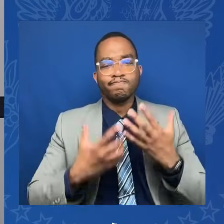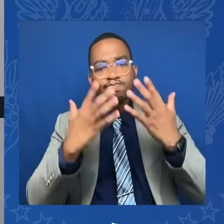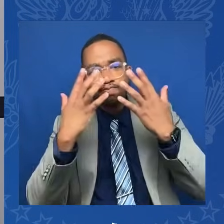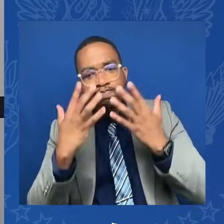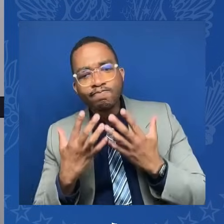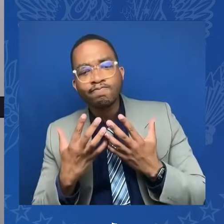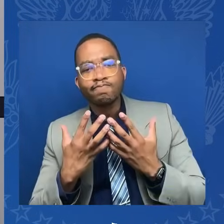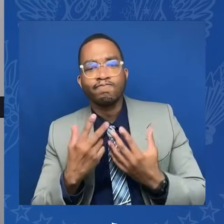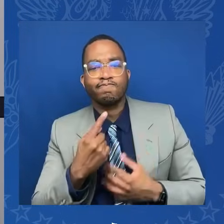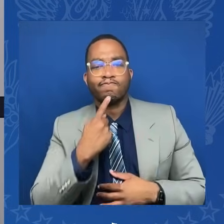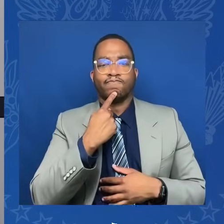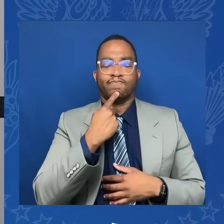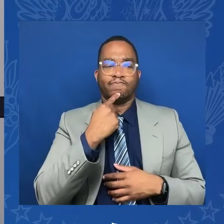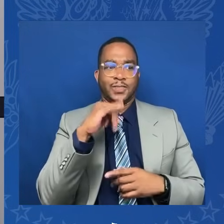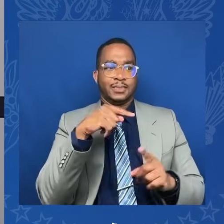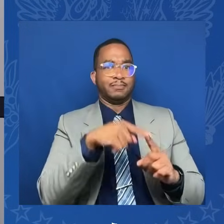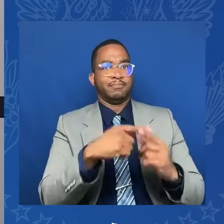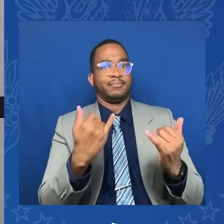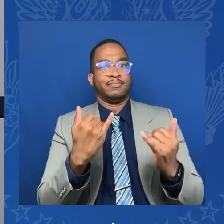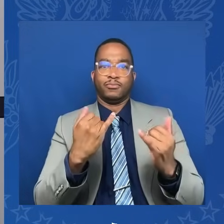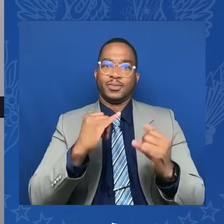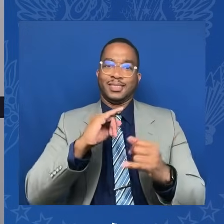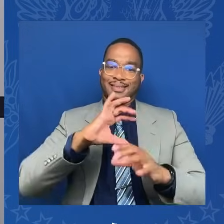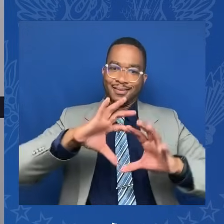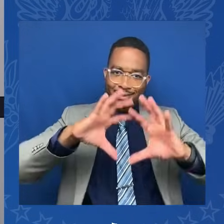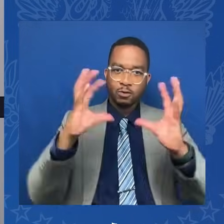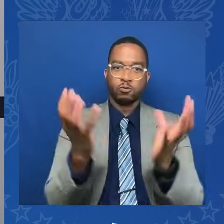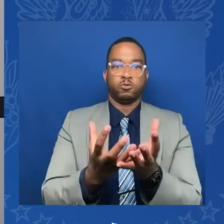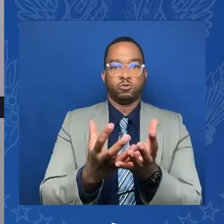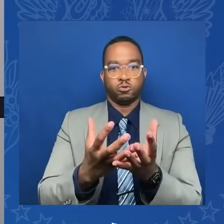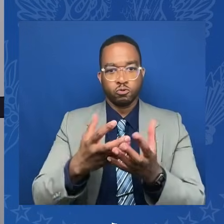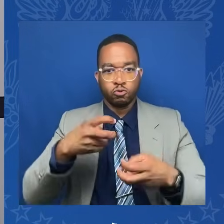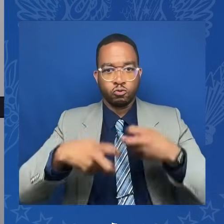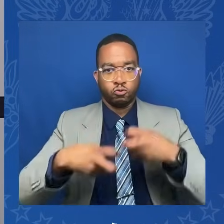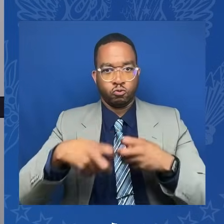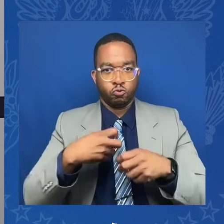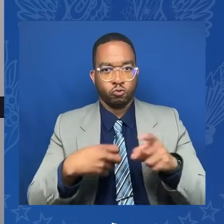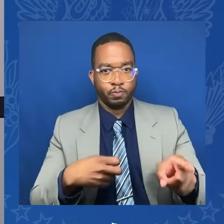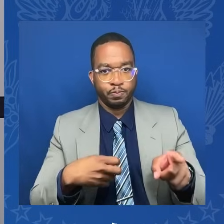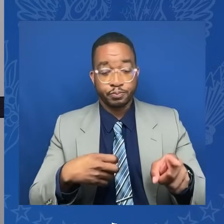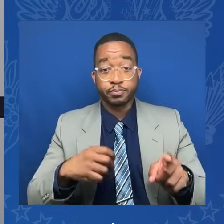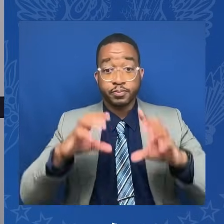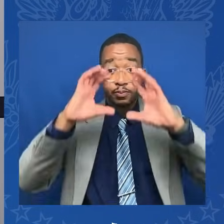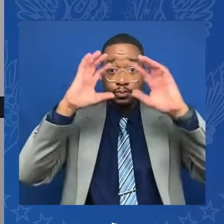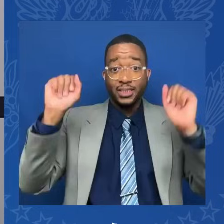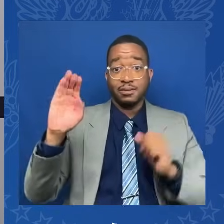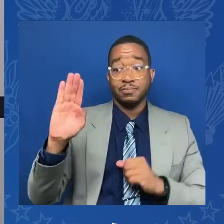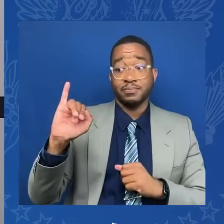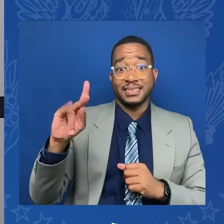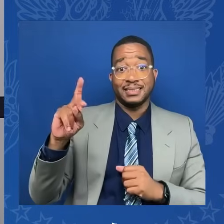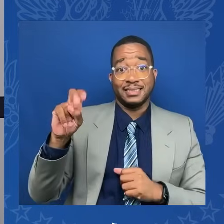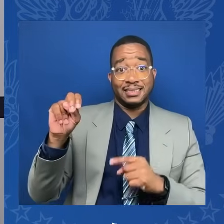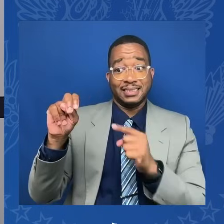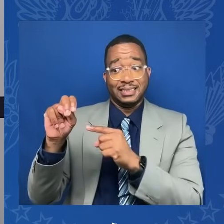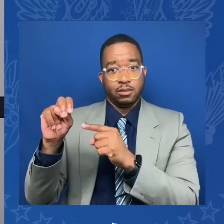together with President Biden, we want to have a joint roadmap. We need to trust in the future,